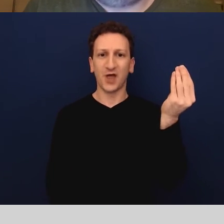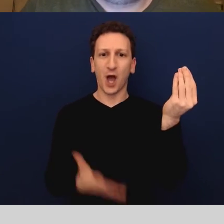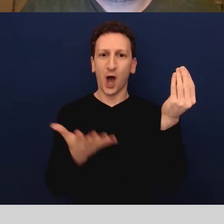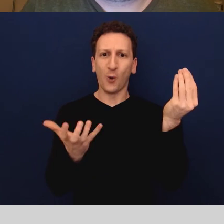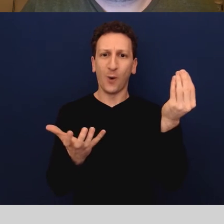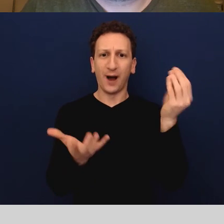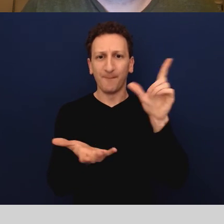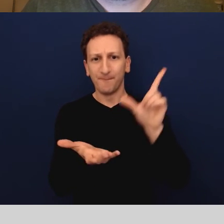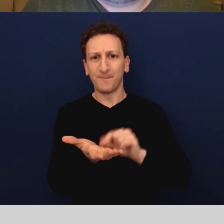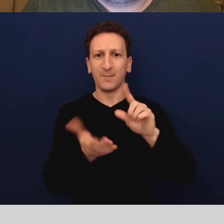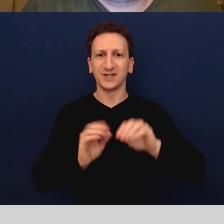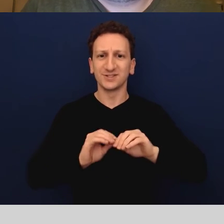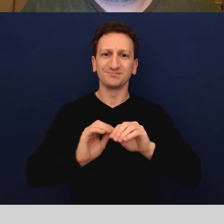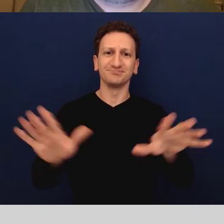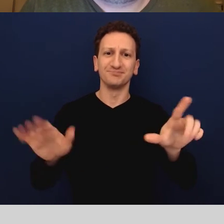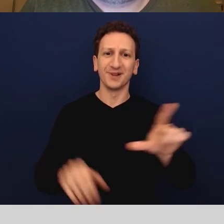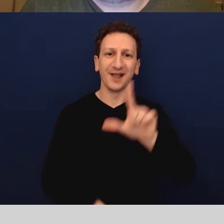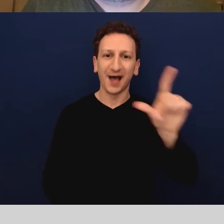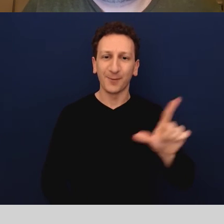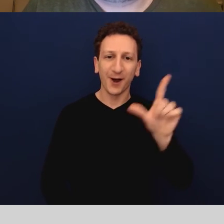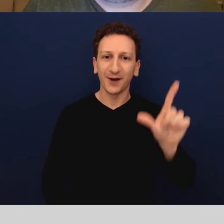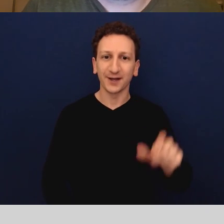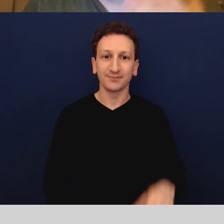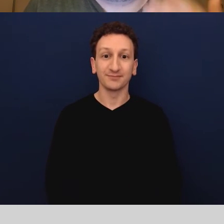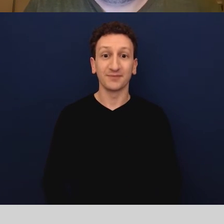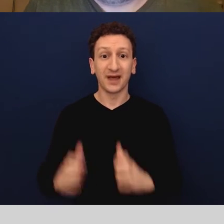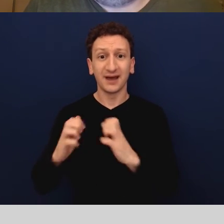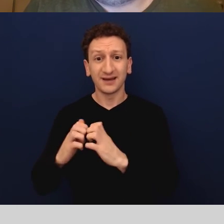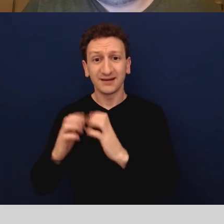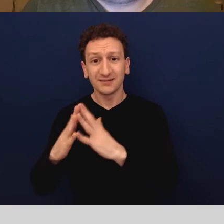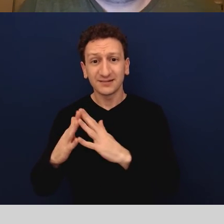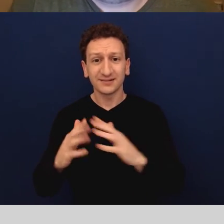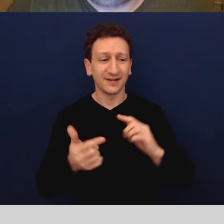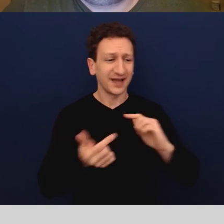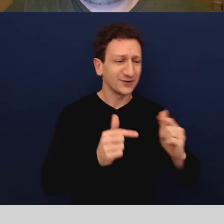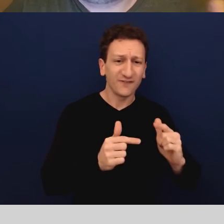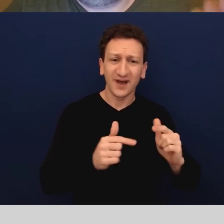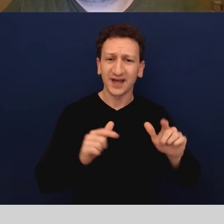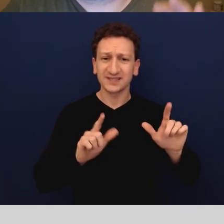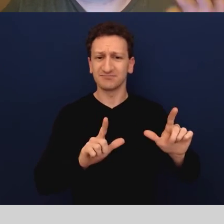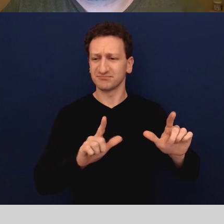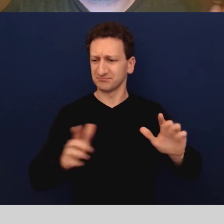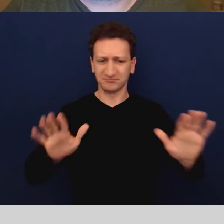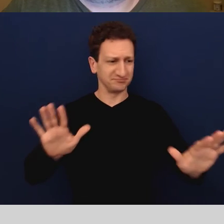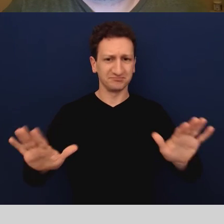We publish it, great interface, get implementation. Everything is cool. And you notice that every single function